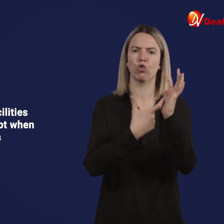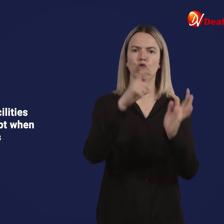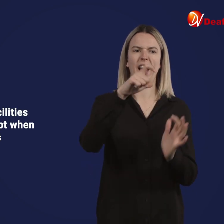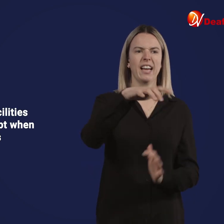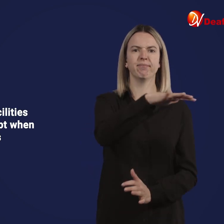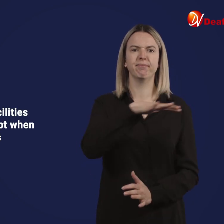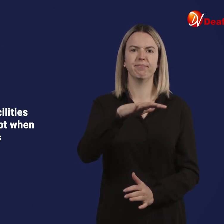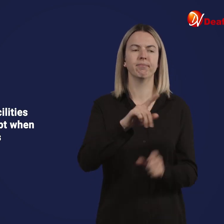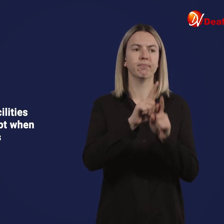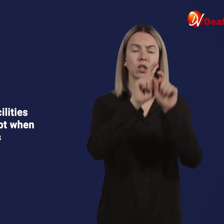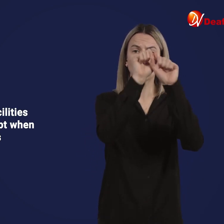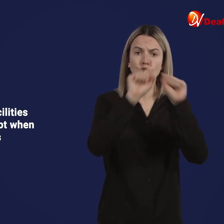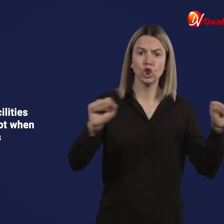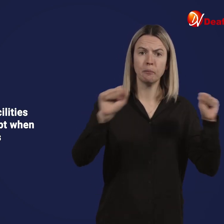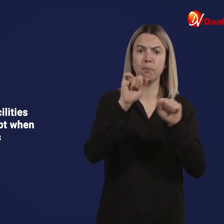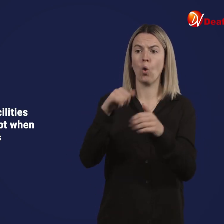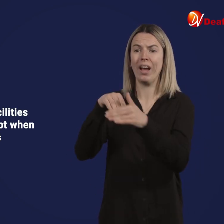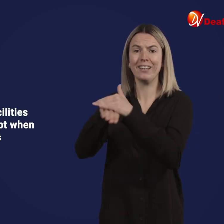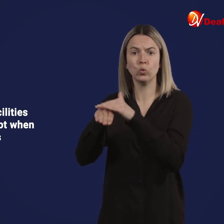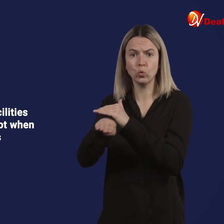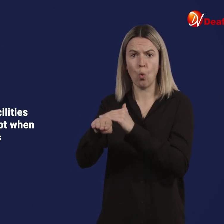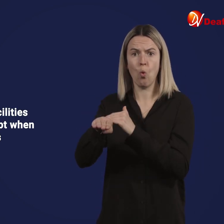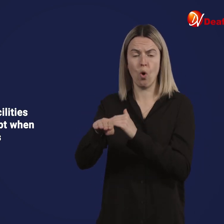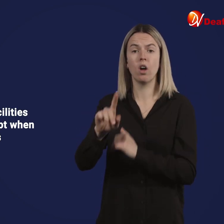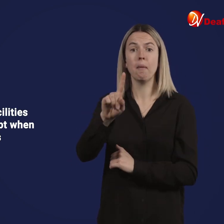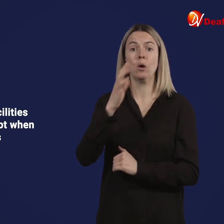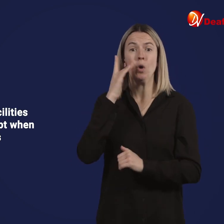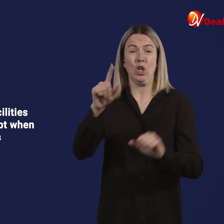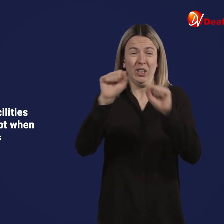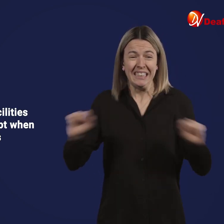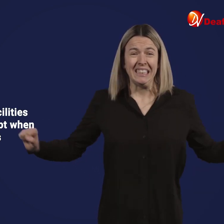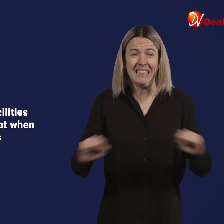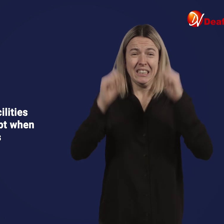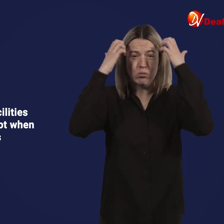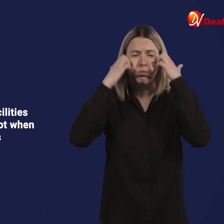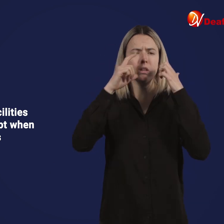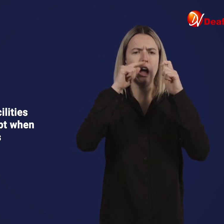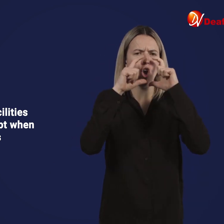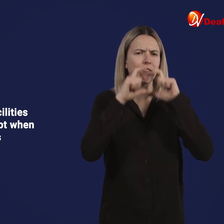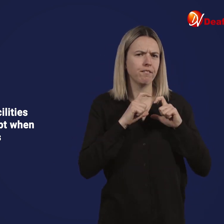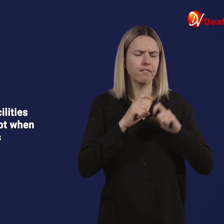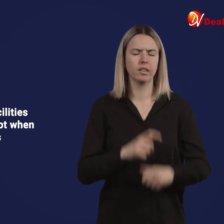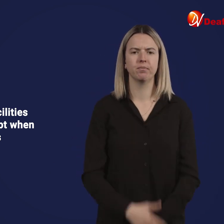At recreational facilities and gyms, except when doing strenuous exercise.